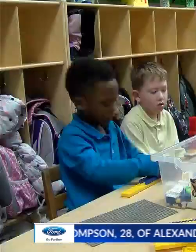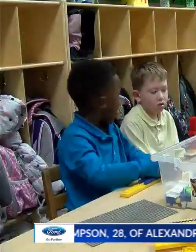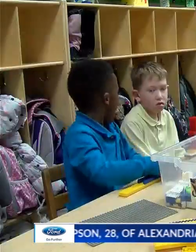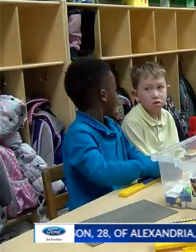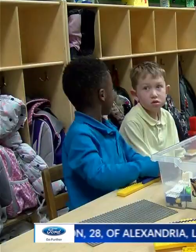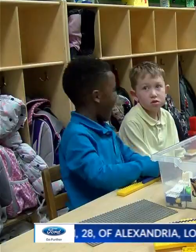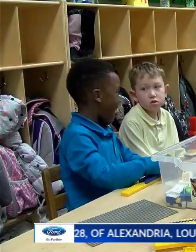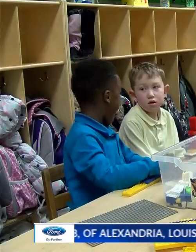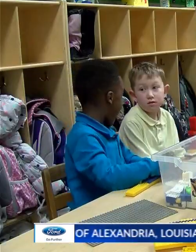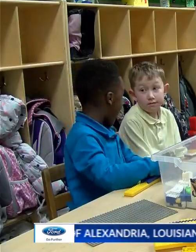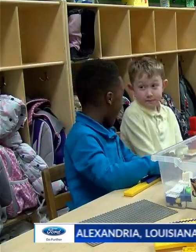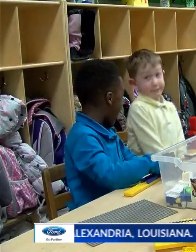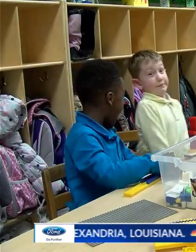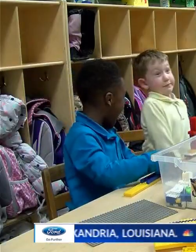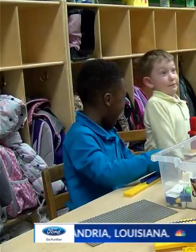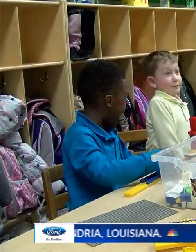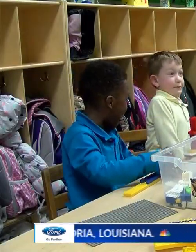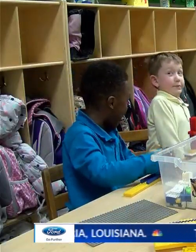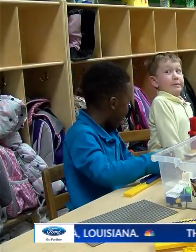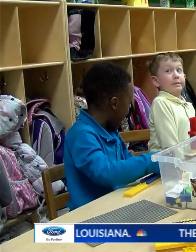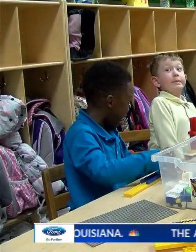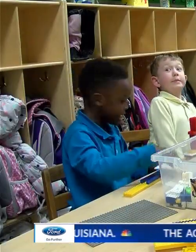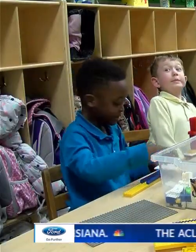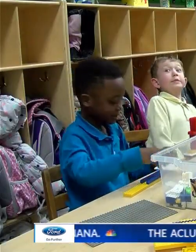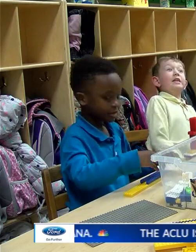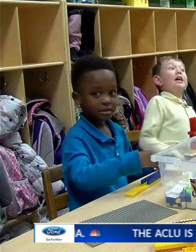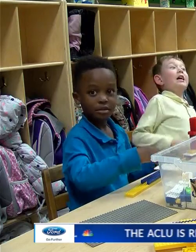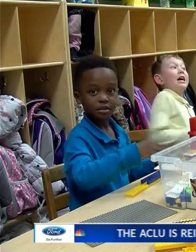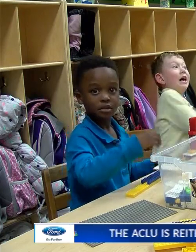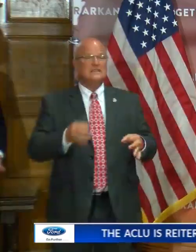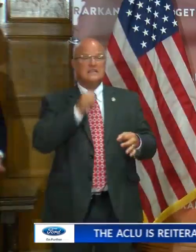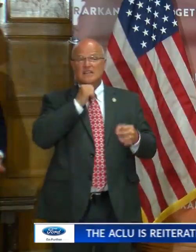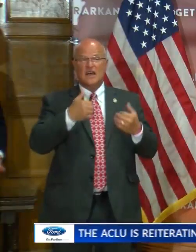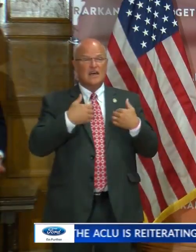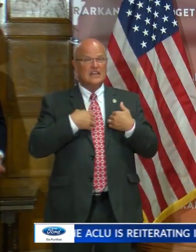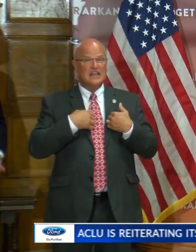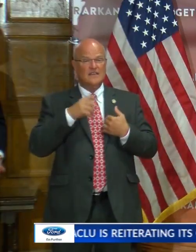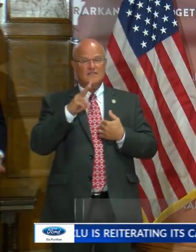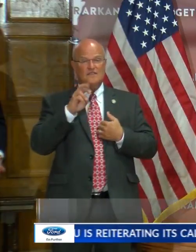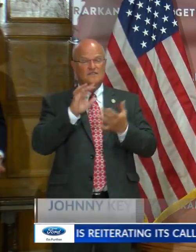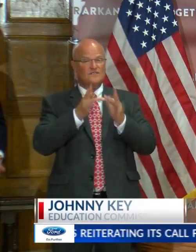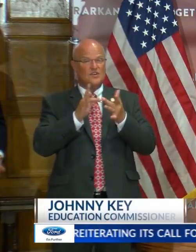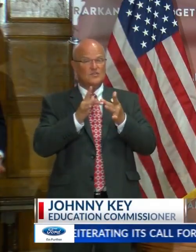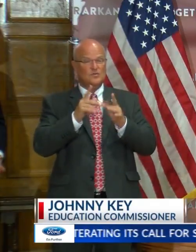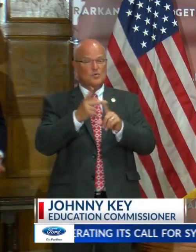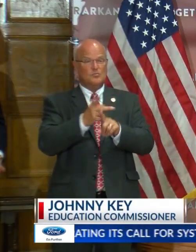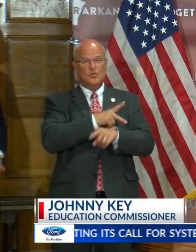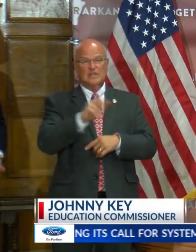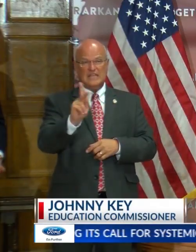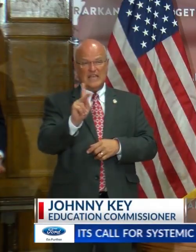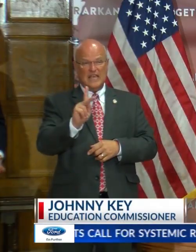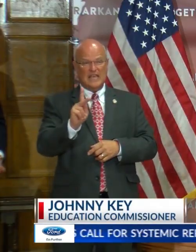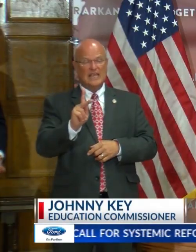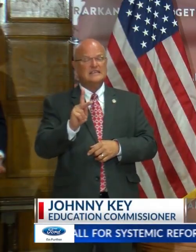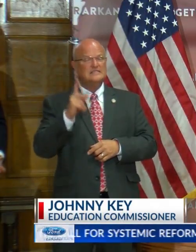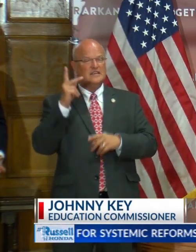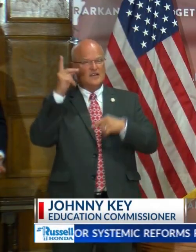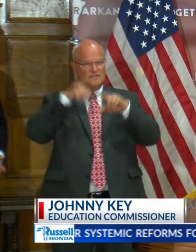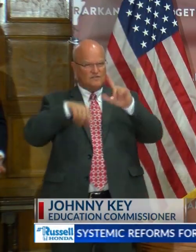back to the classroom for osite learning.. instead of virtual learning. (Johnny Key/ Education commissioner) 3911 so the decision to not have virtual prK is one that I